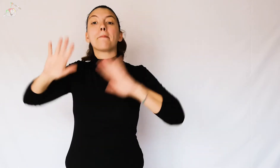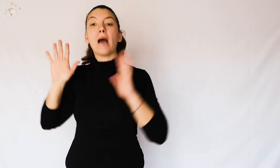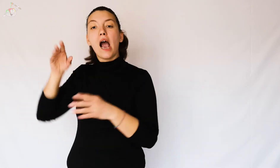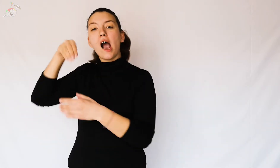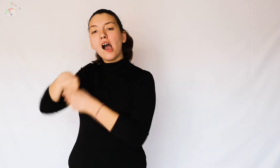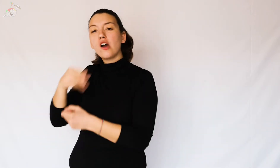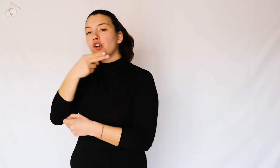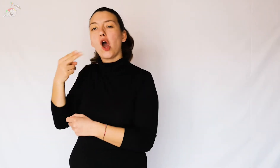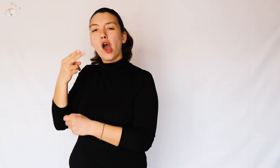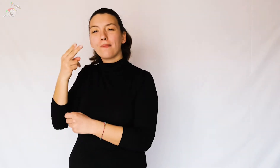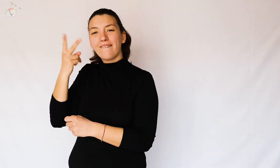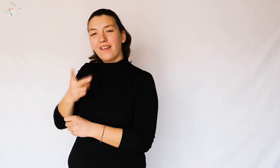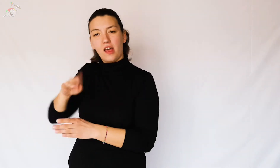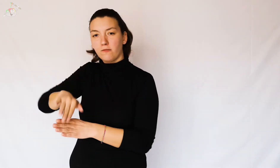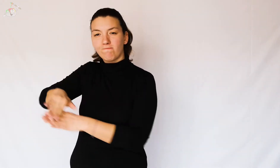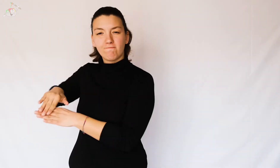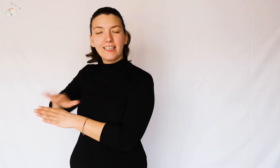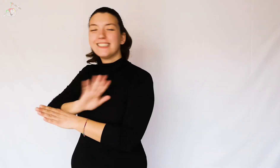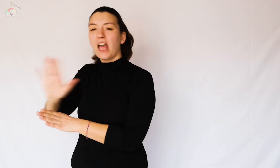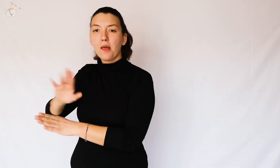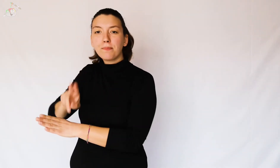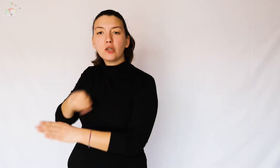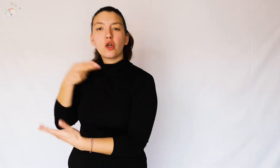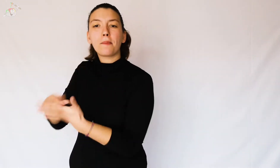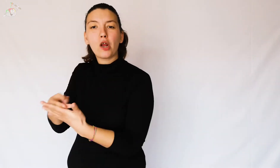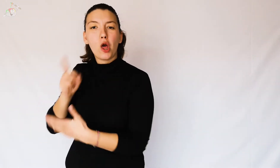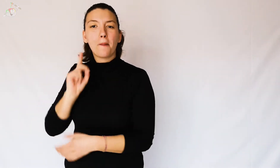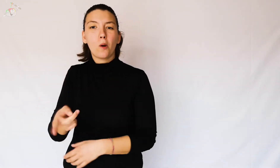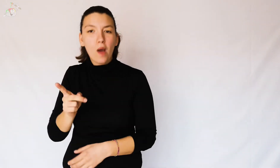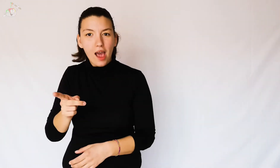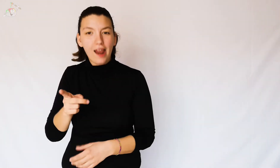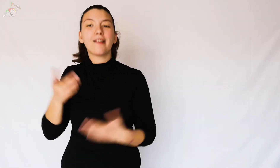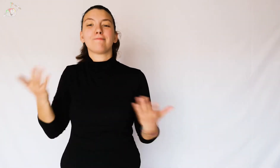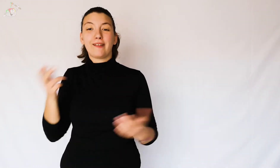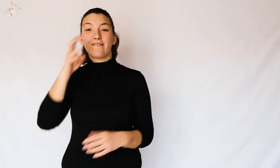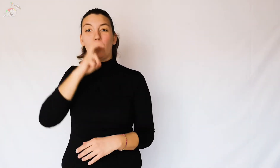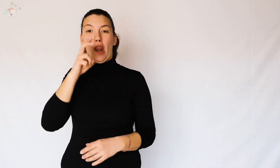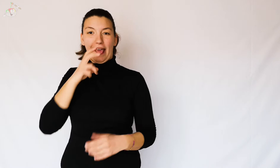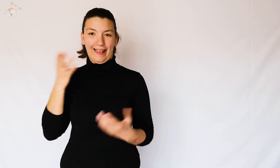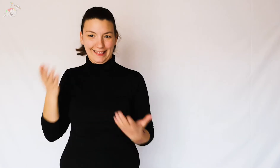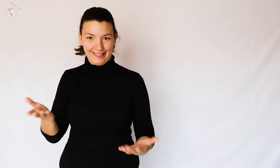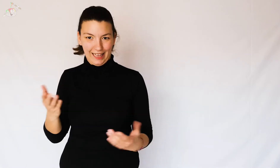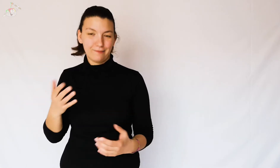their real name is never used, but the nickname of Violetta